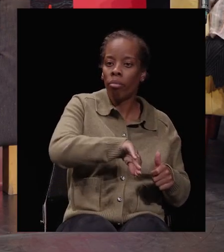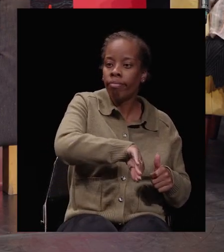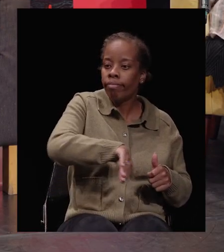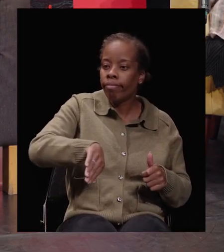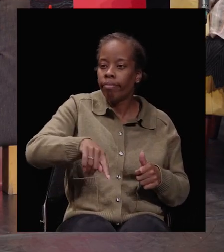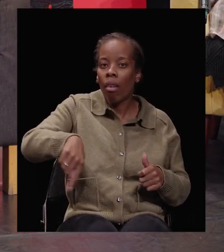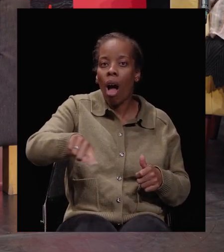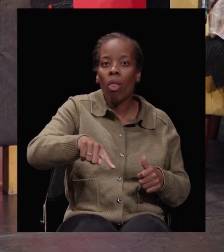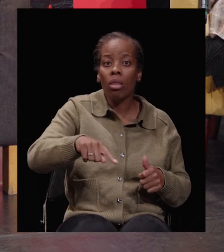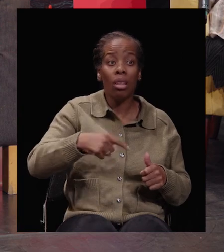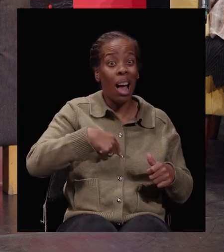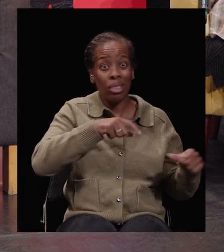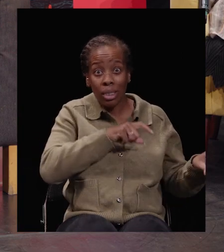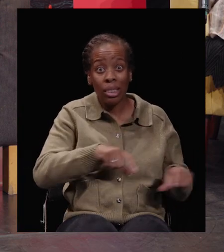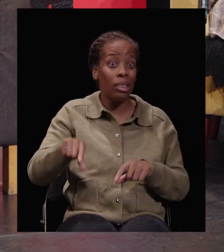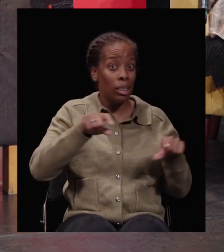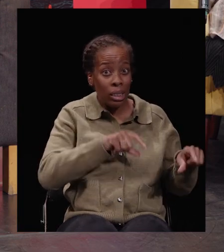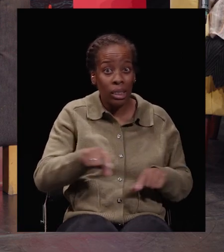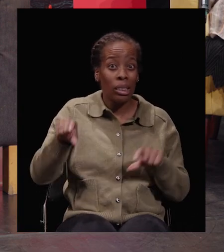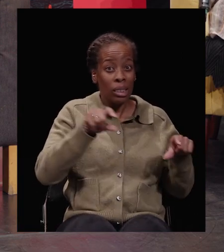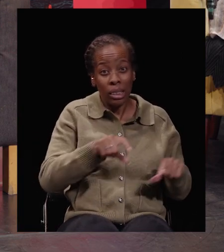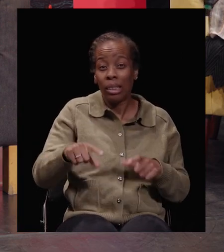or what is maybe supported more